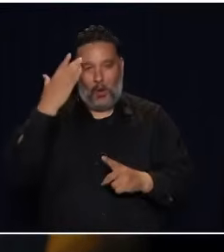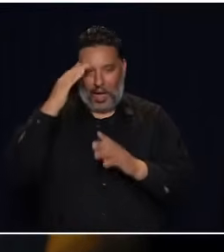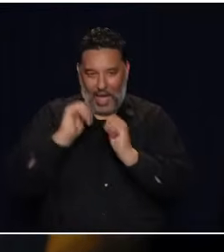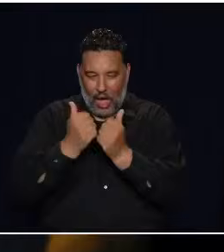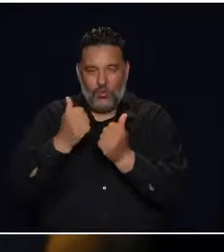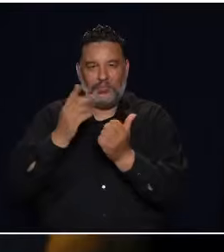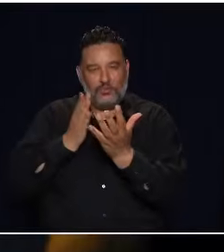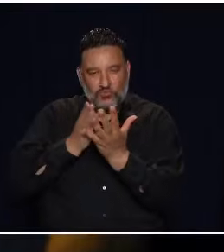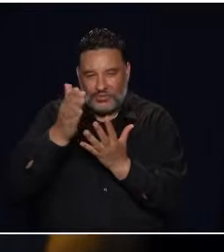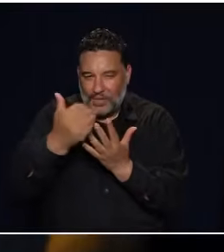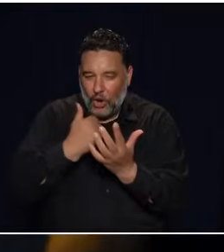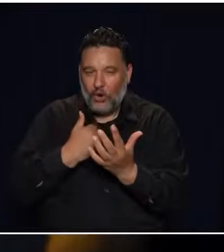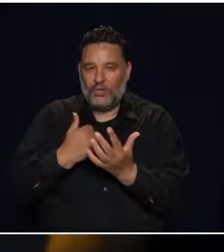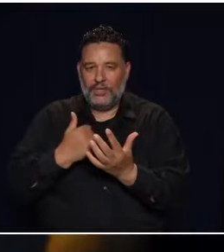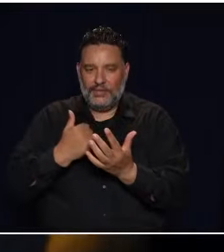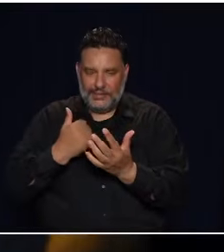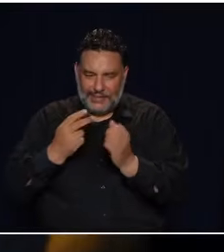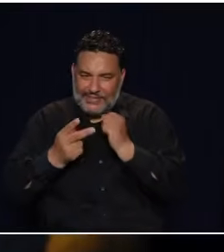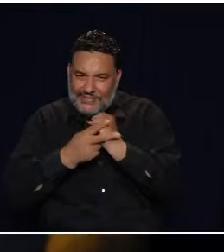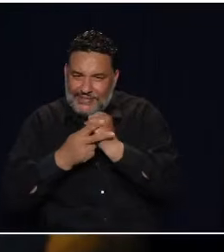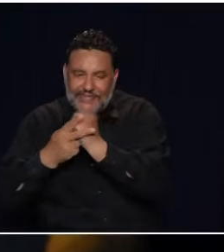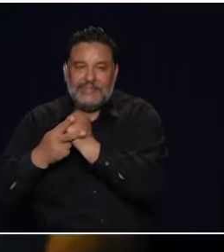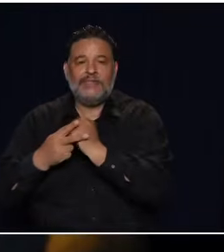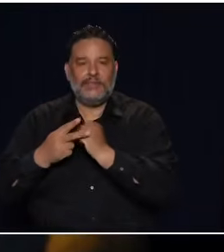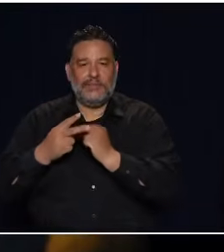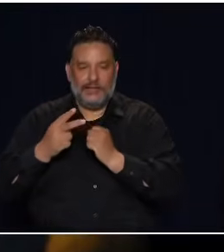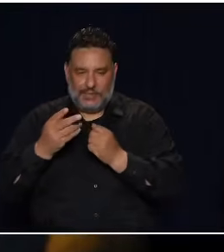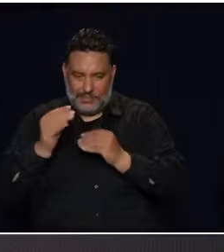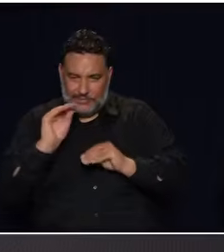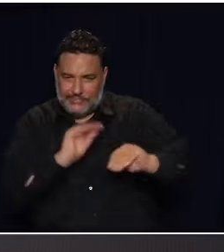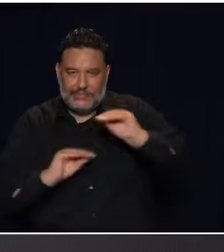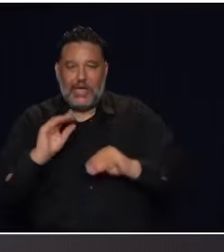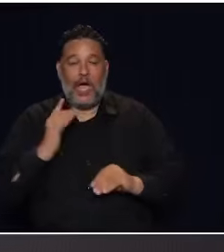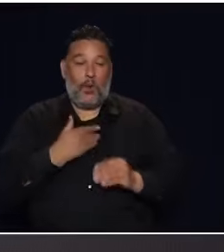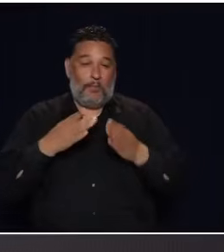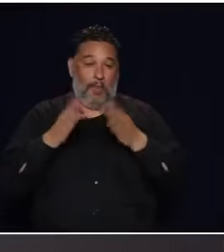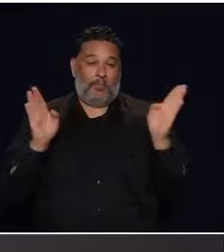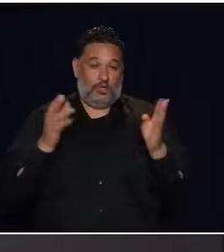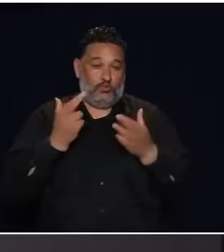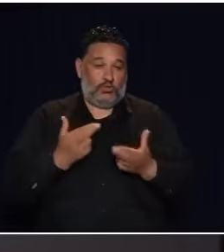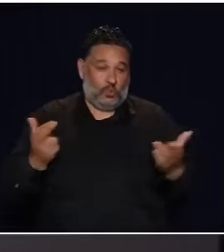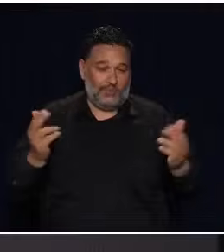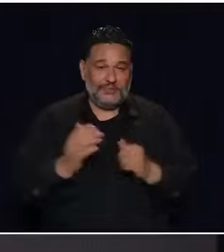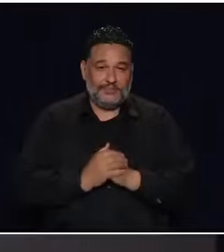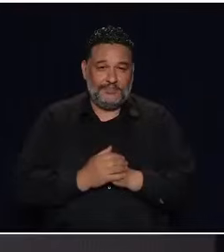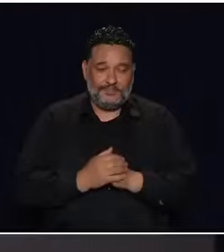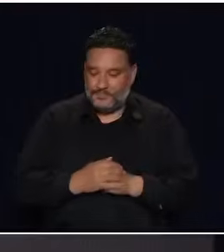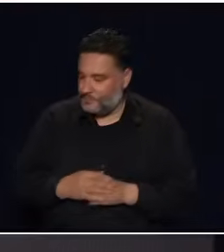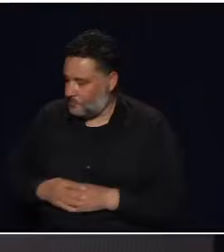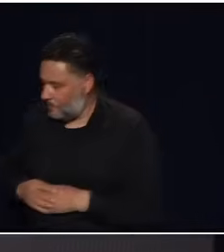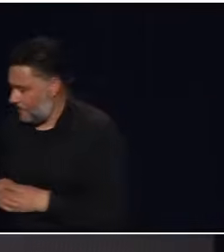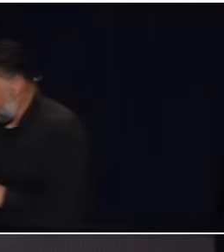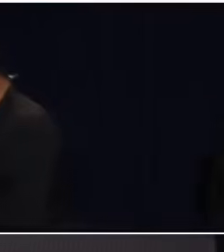AN INSTITUTION LARGER THAN THE DEPARTMENT OF EDUCATION, I KNOW HOW TO BE TRANSPARENT WITH OUR